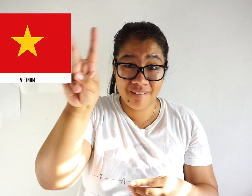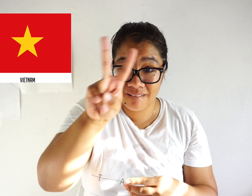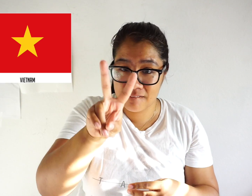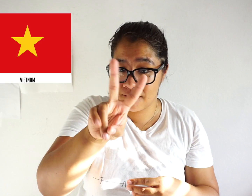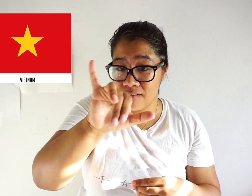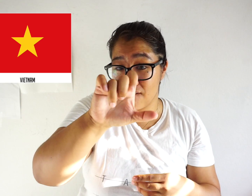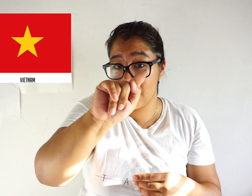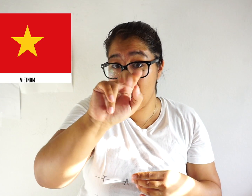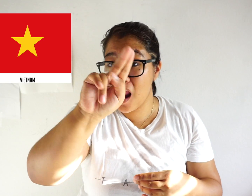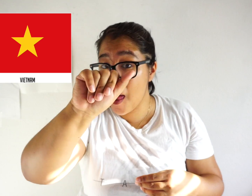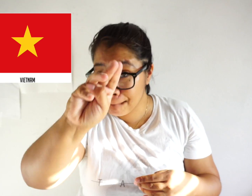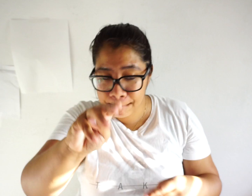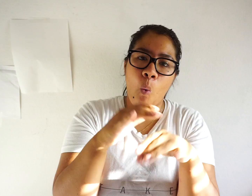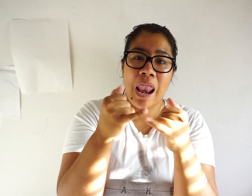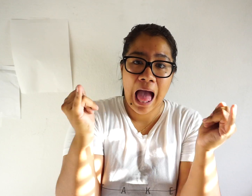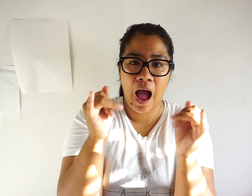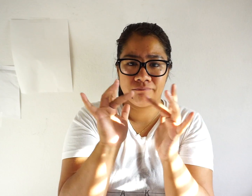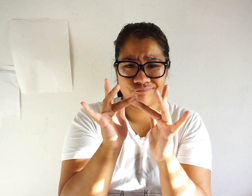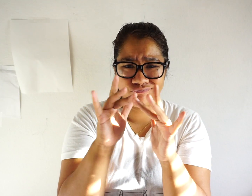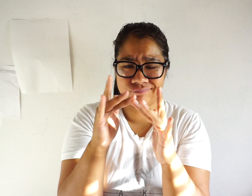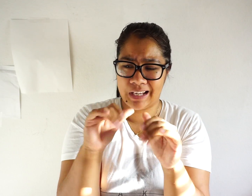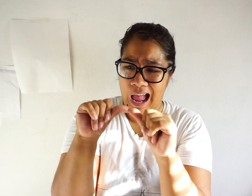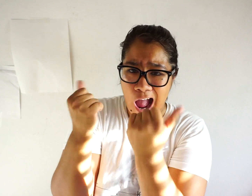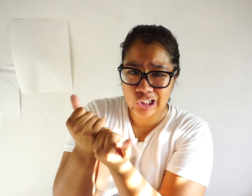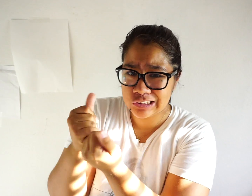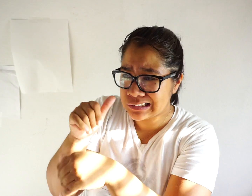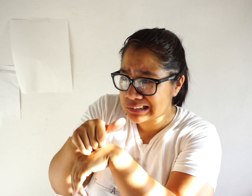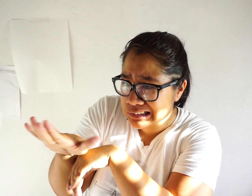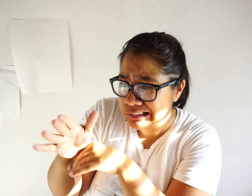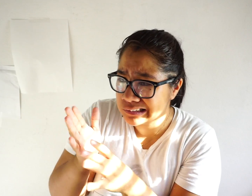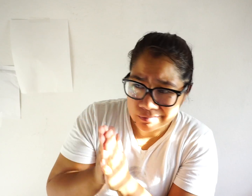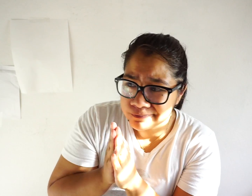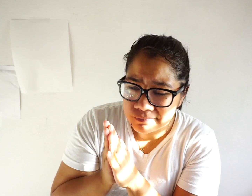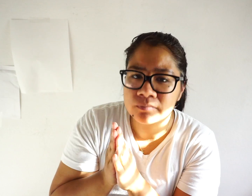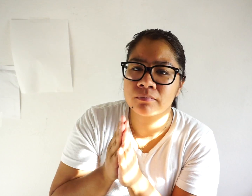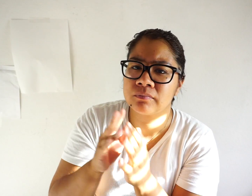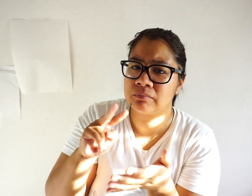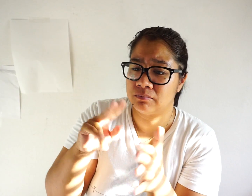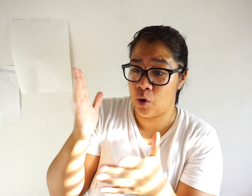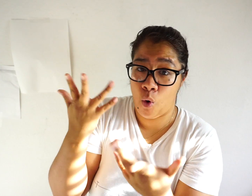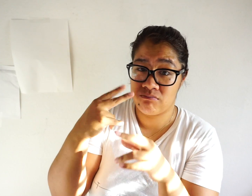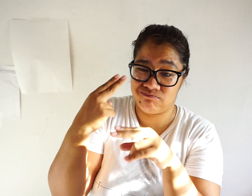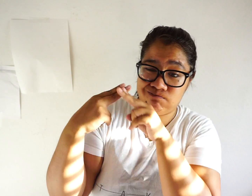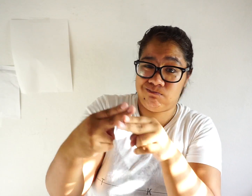Vietnam You can send your application to an online agency